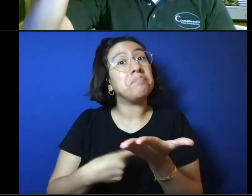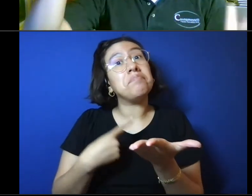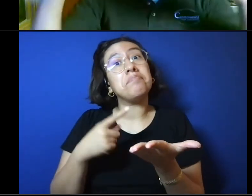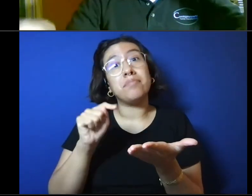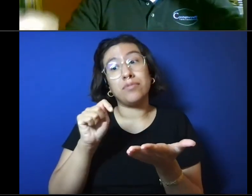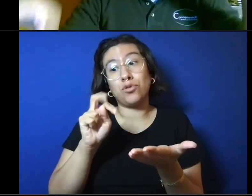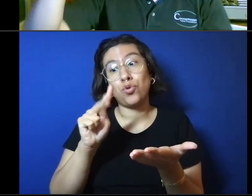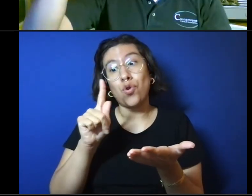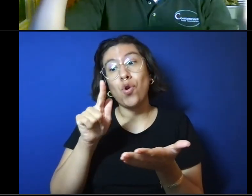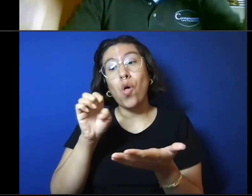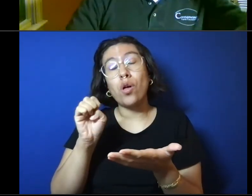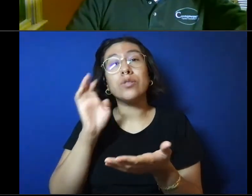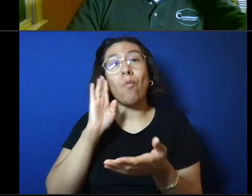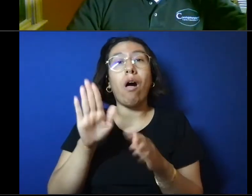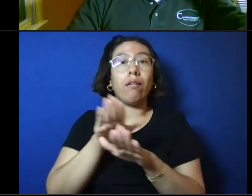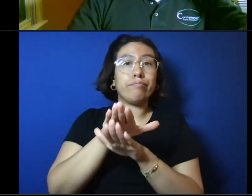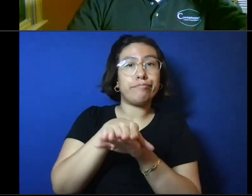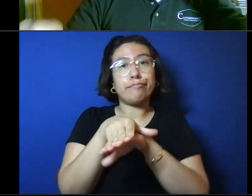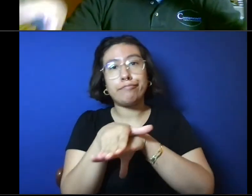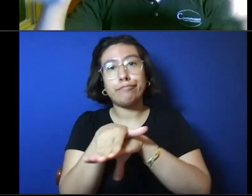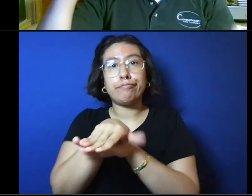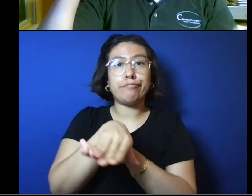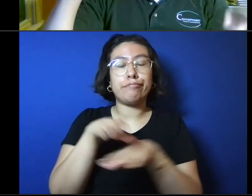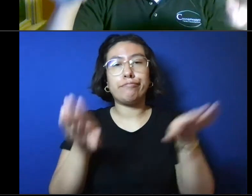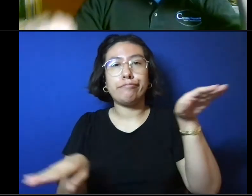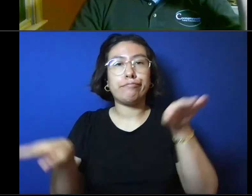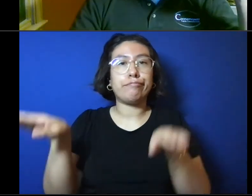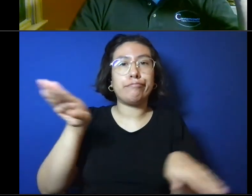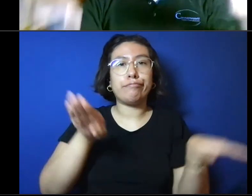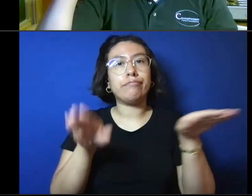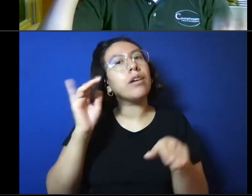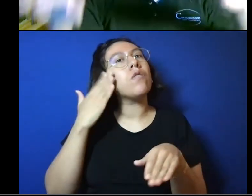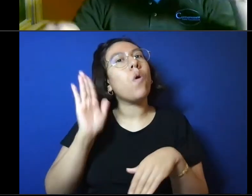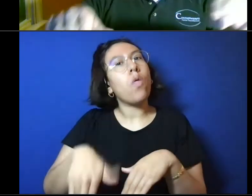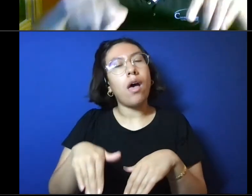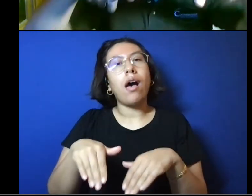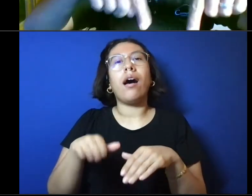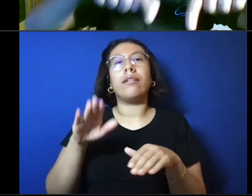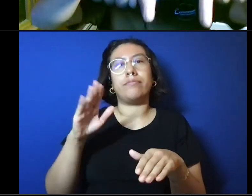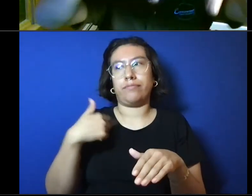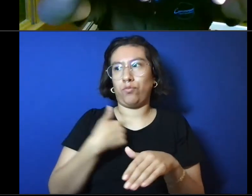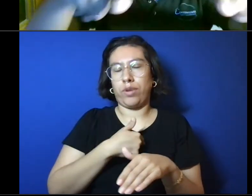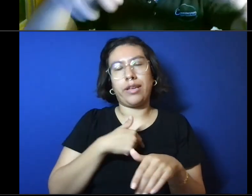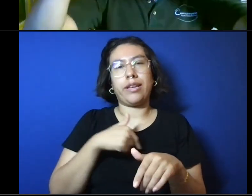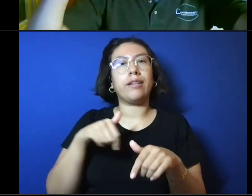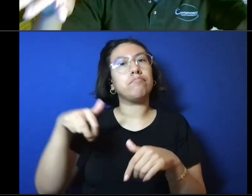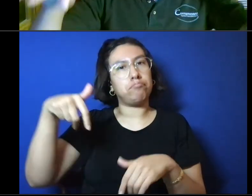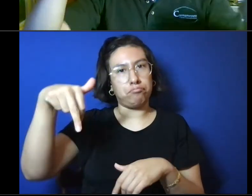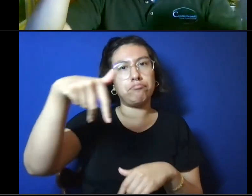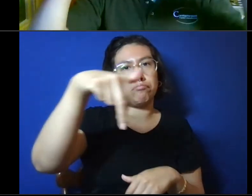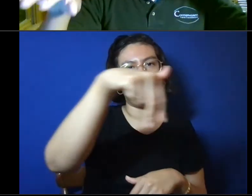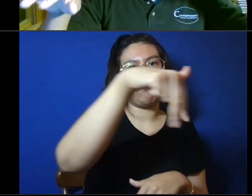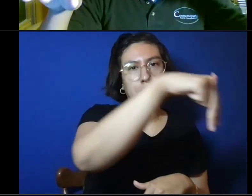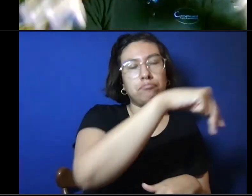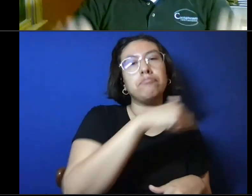at alternating flippers, similar to how we walk with our feet alternating. We all sort of hop, we walk alternating our feet.